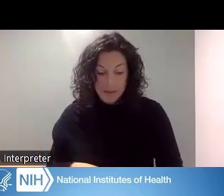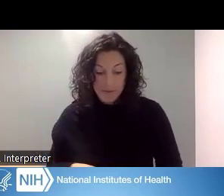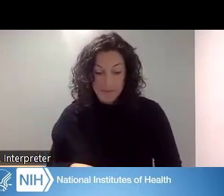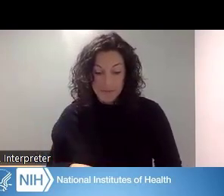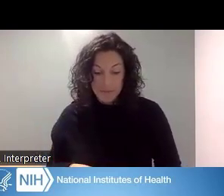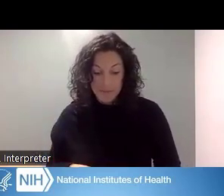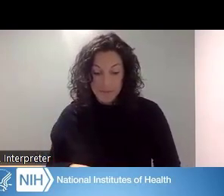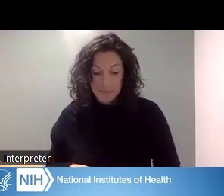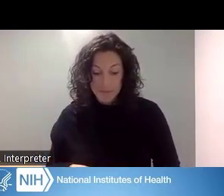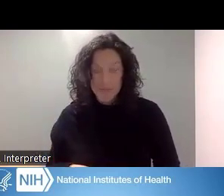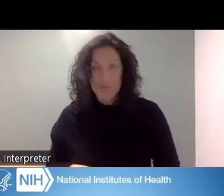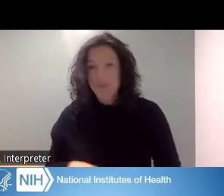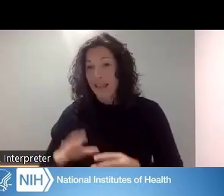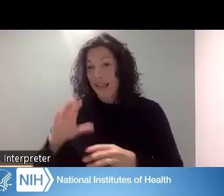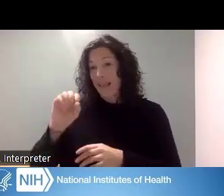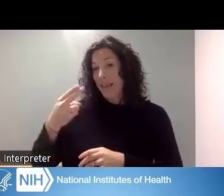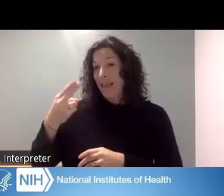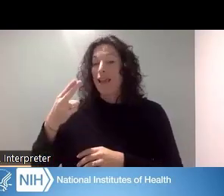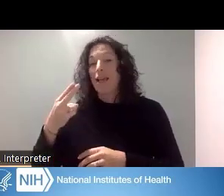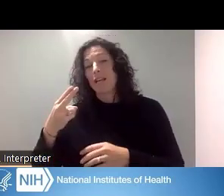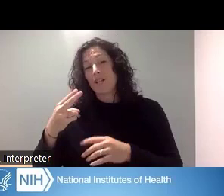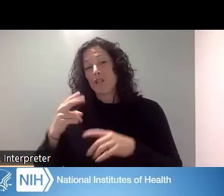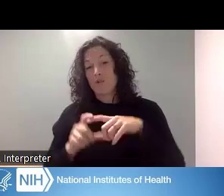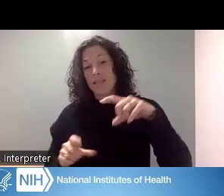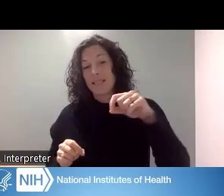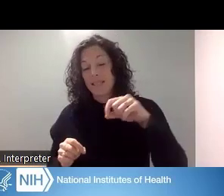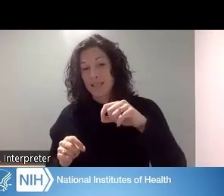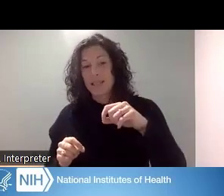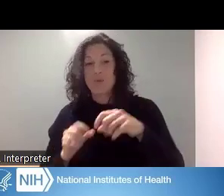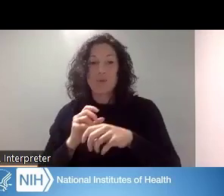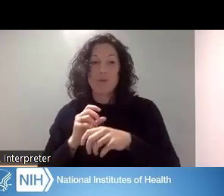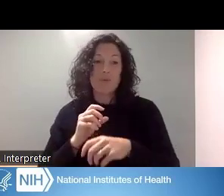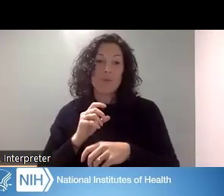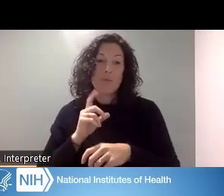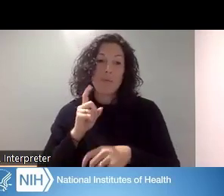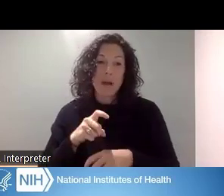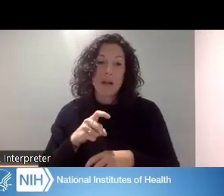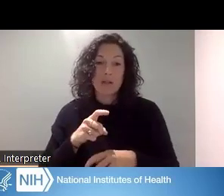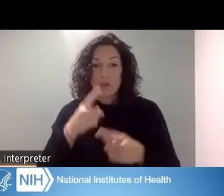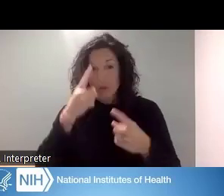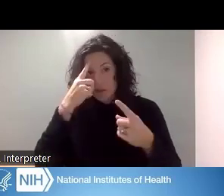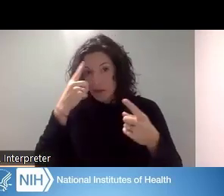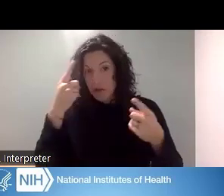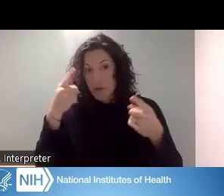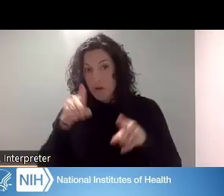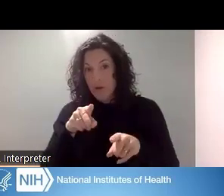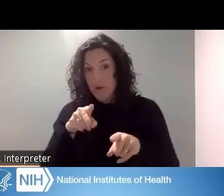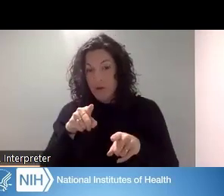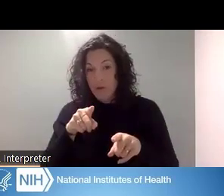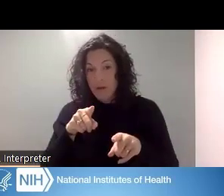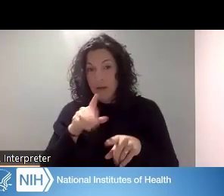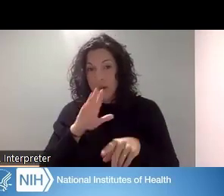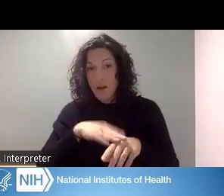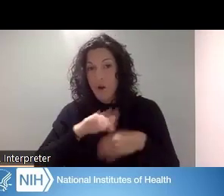Your cash receipts and cash disbursements must agree on all final FFRs,